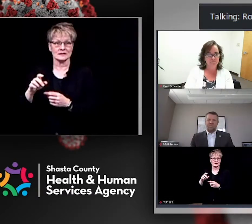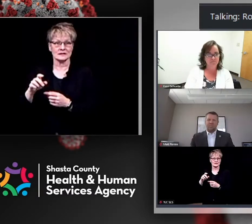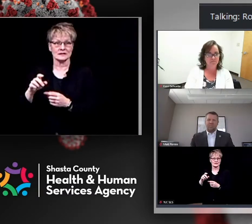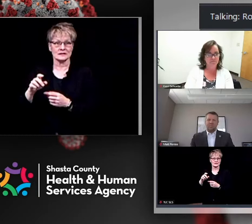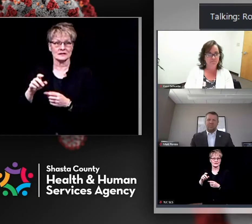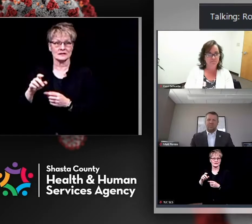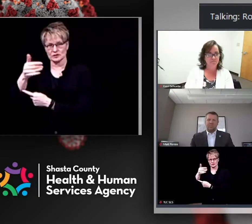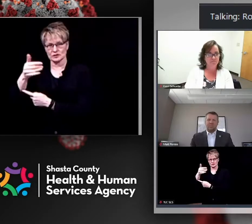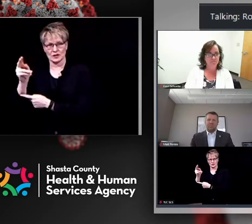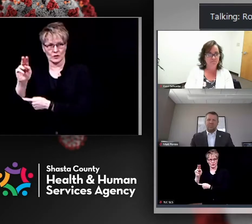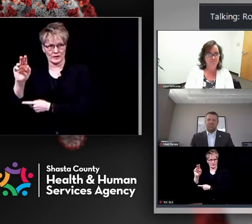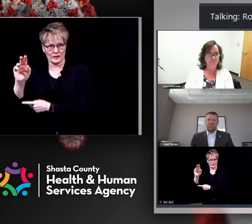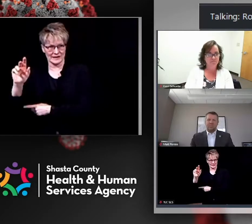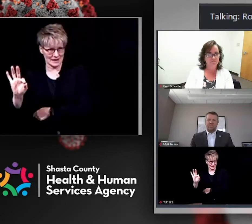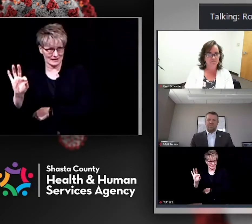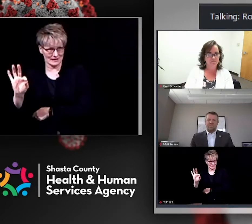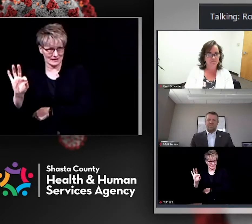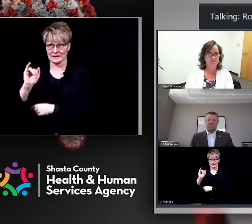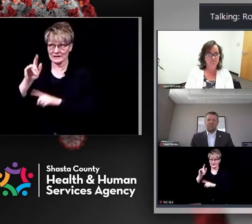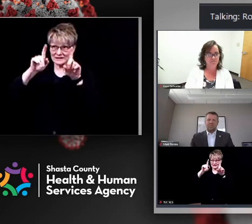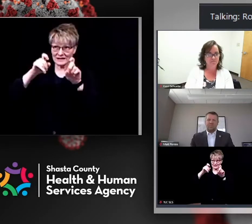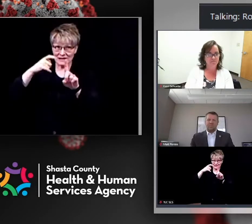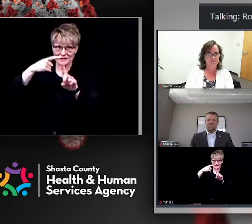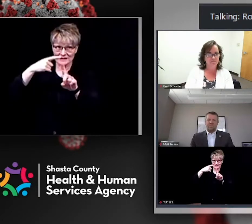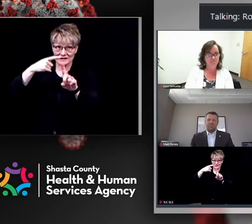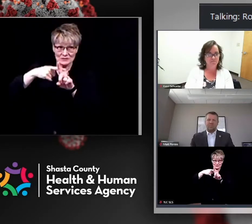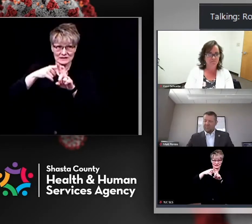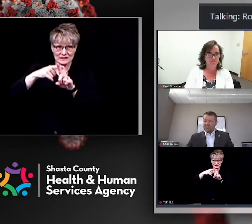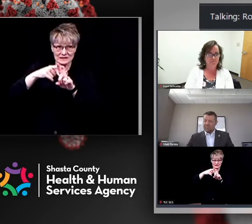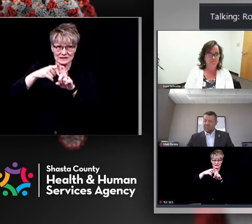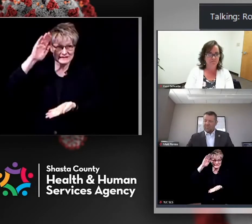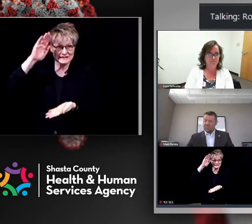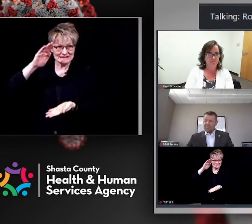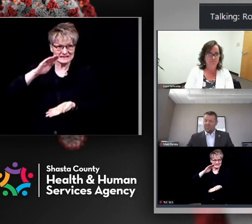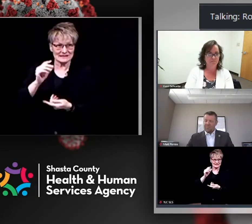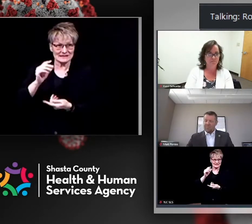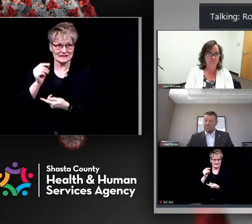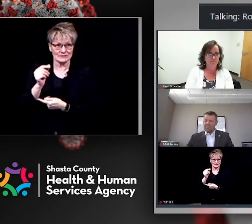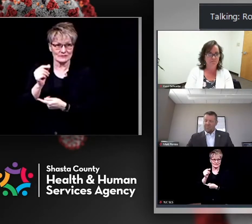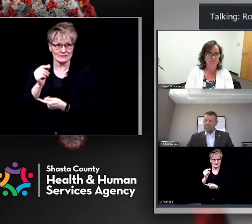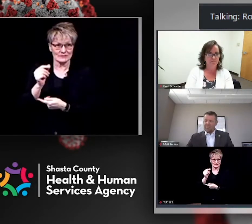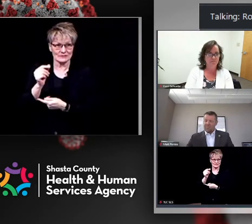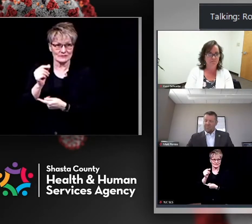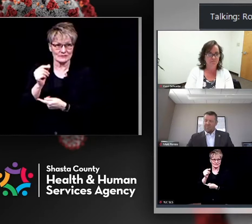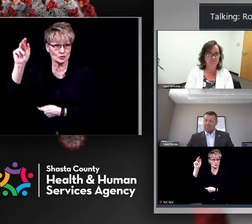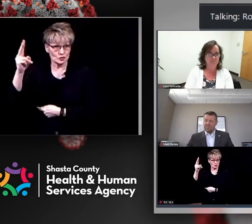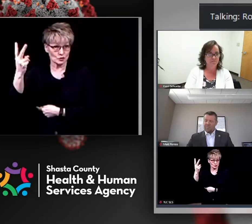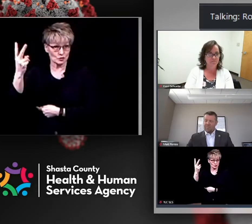which is a good thing. It is now an 8.2%. However, our case rate has increased again and it is at a